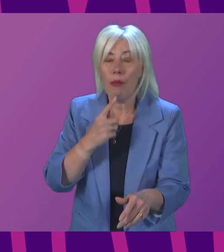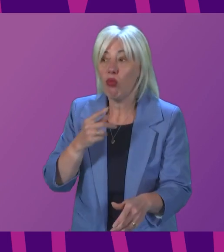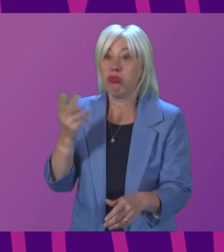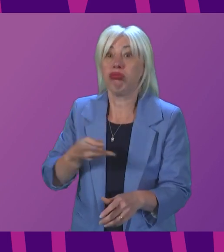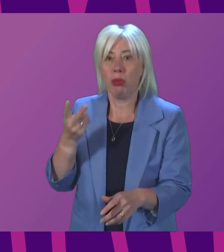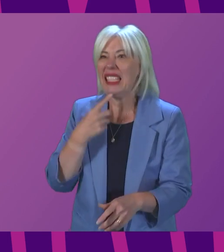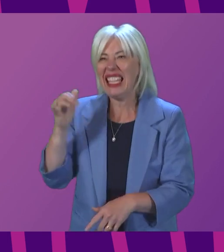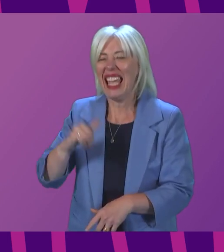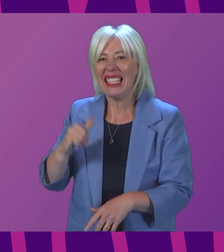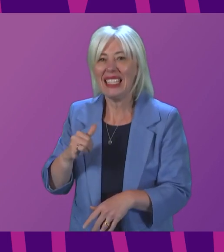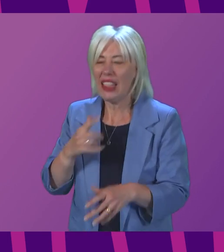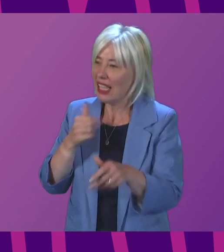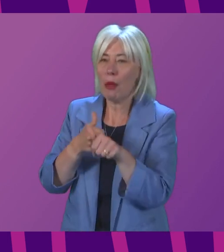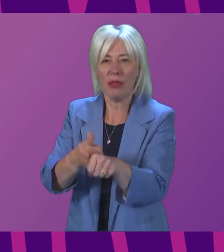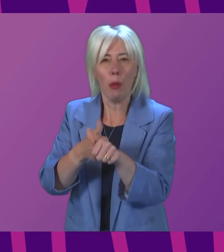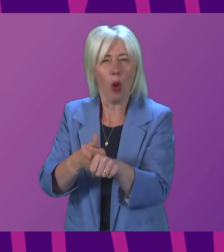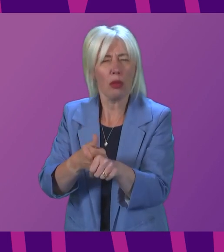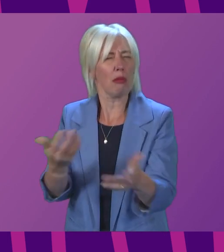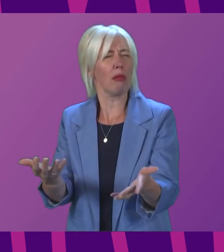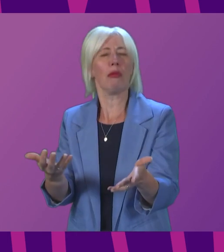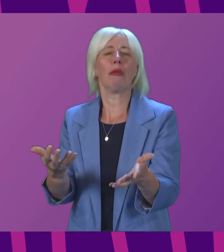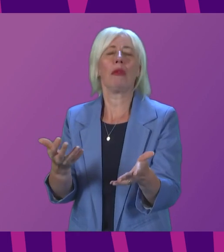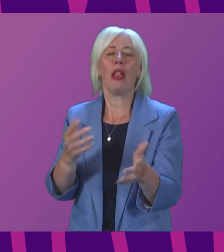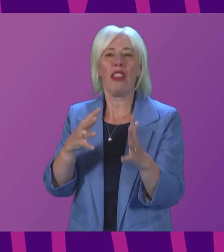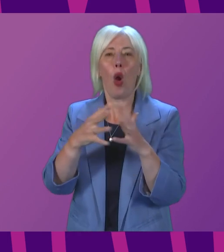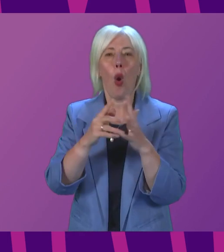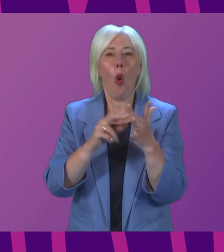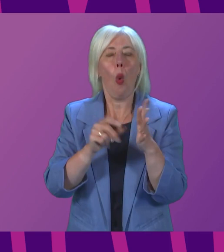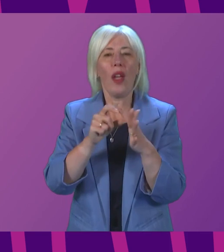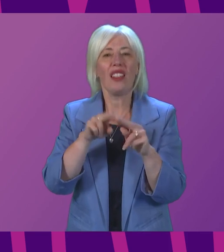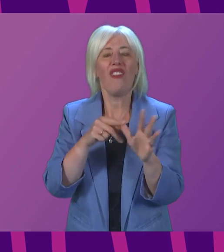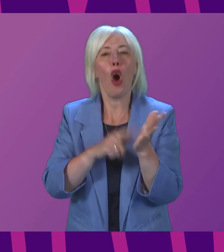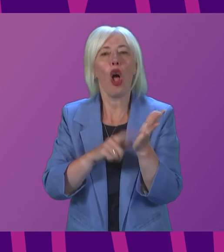SNP MPs did not back a costed plan for a windfall tax on multinational oil and gas companies,